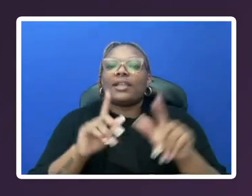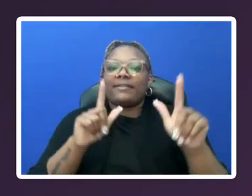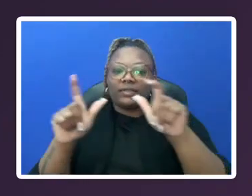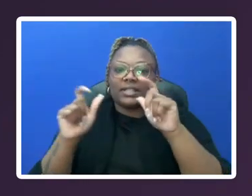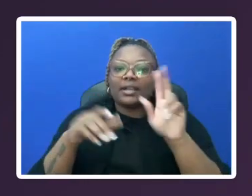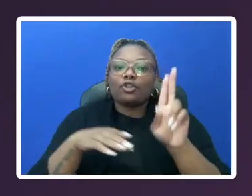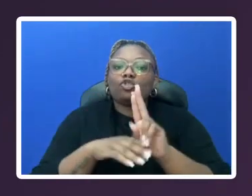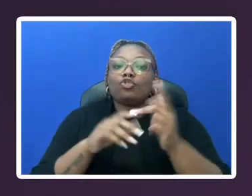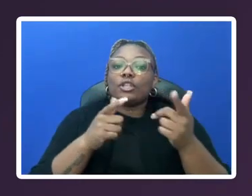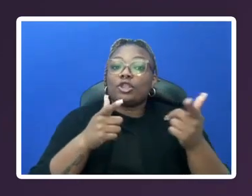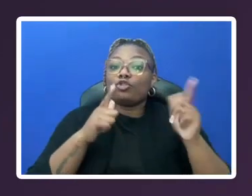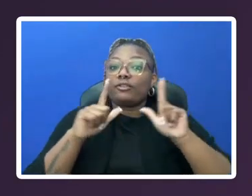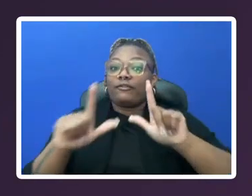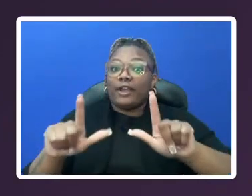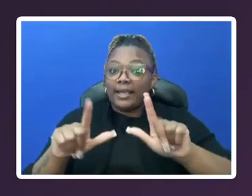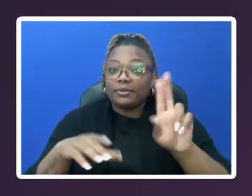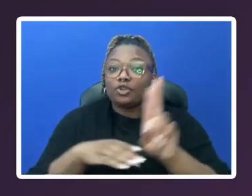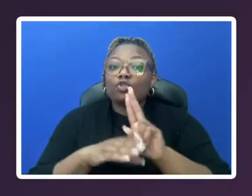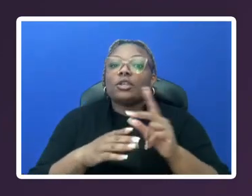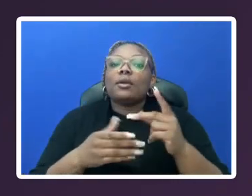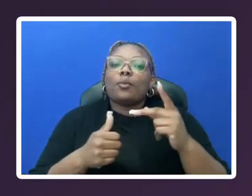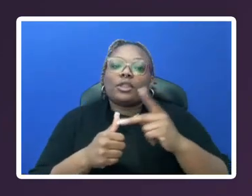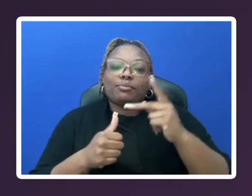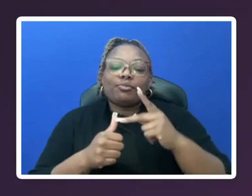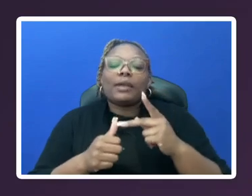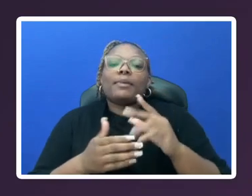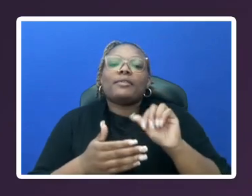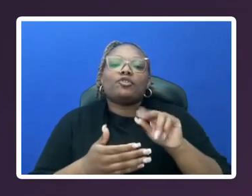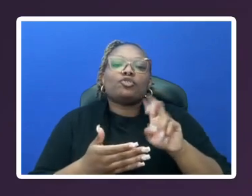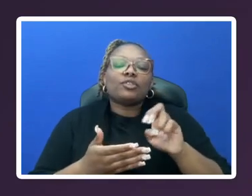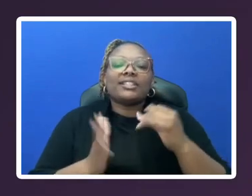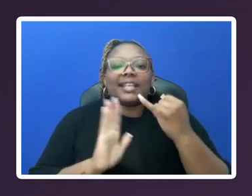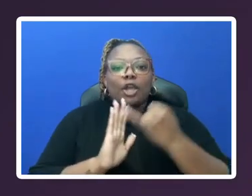with primary sources like artworks, documents, and photography, or other things that you're